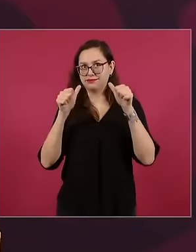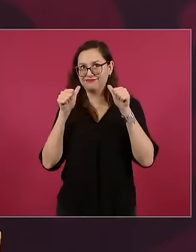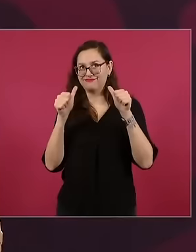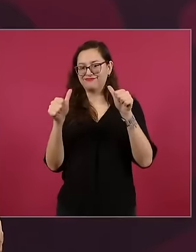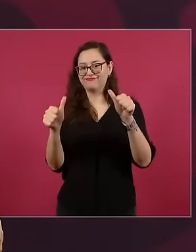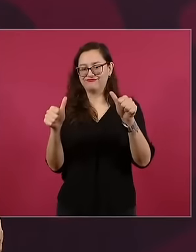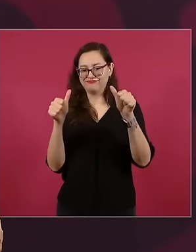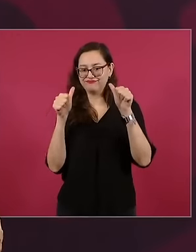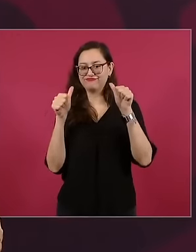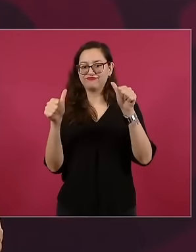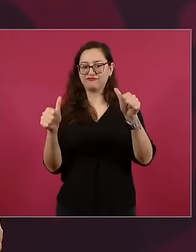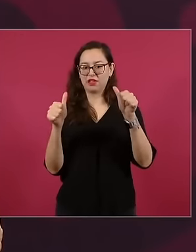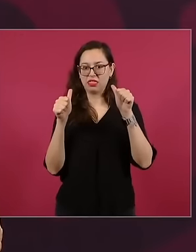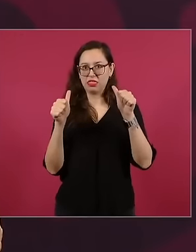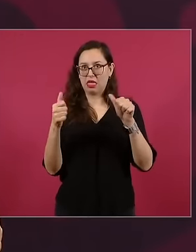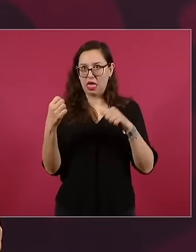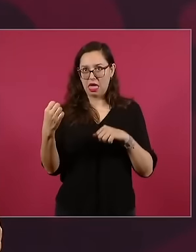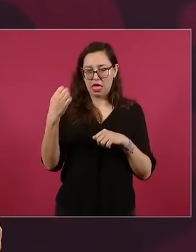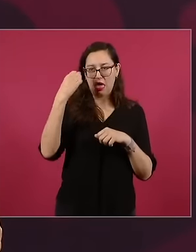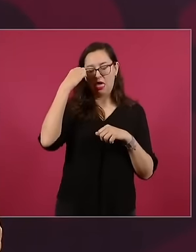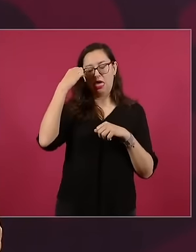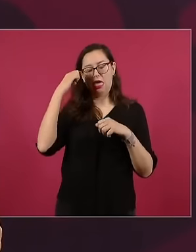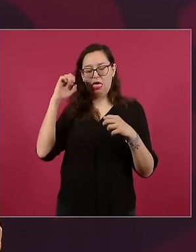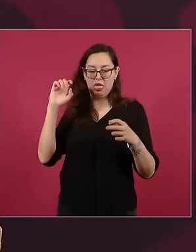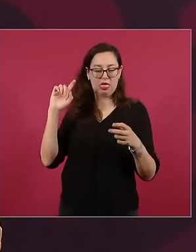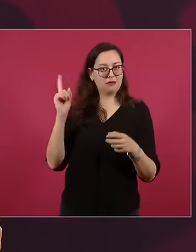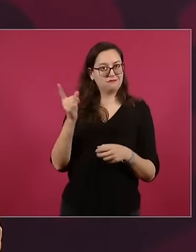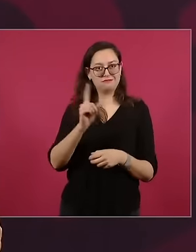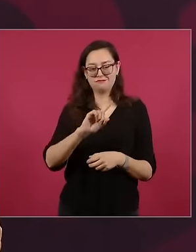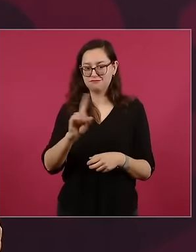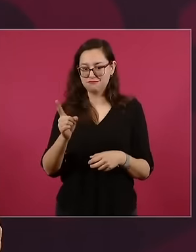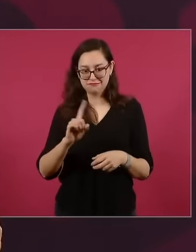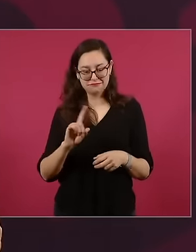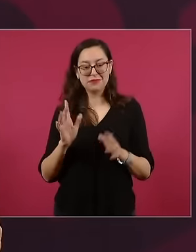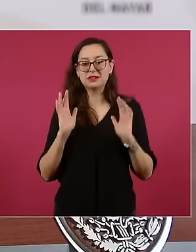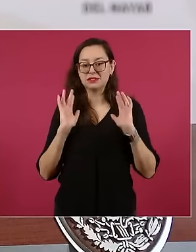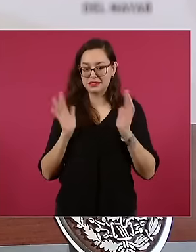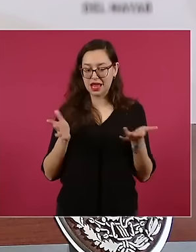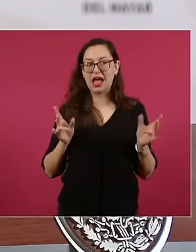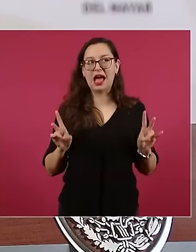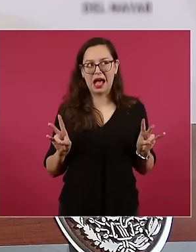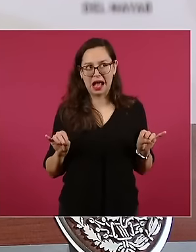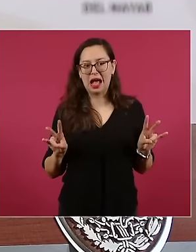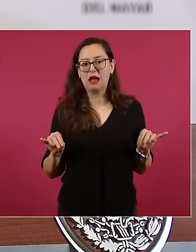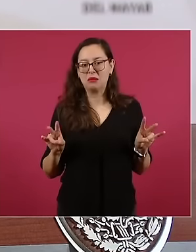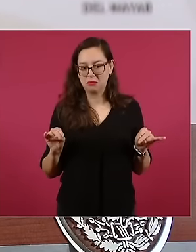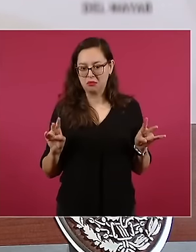awake very